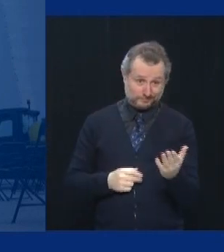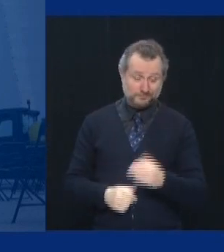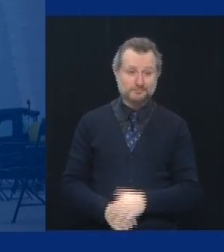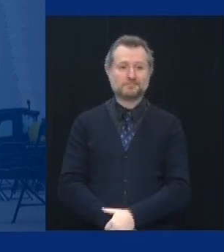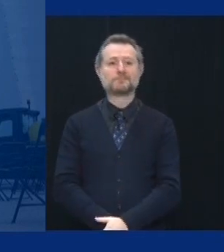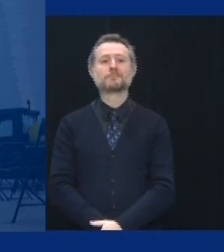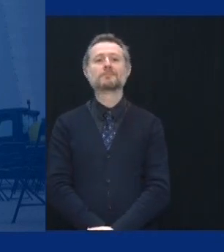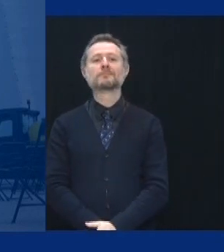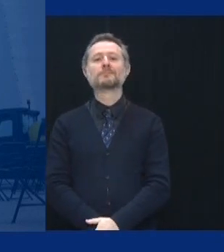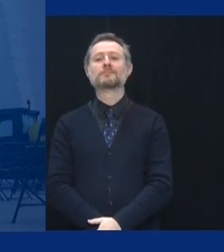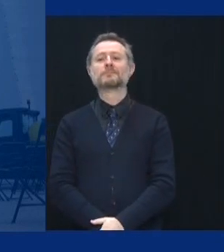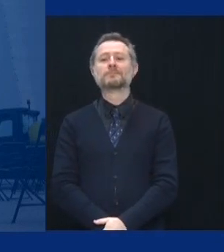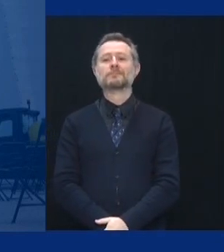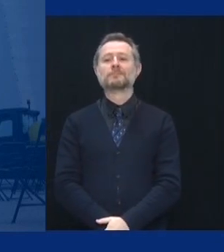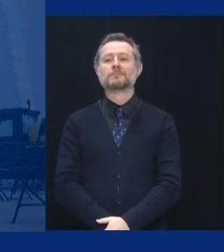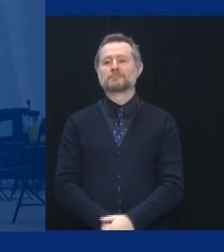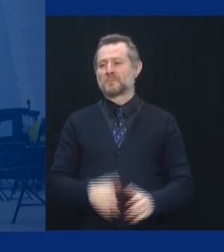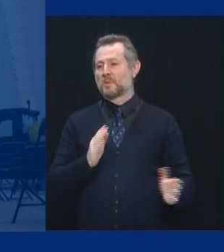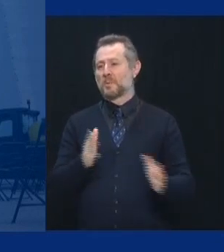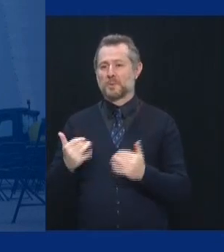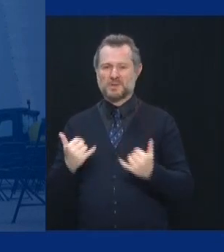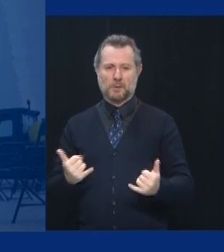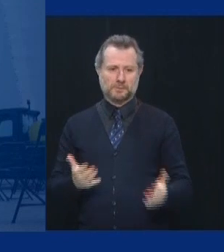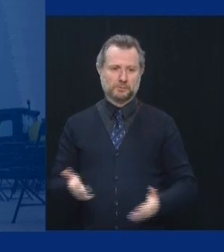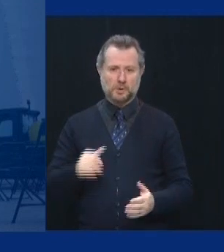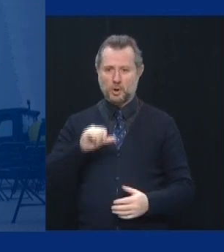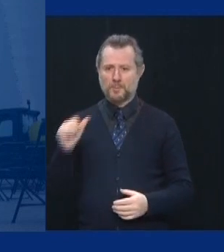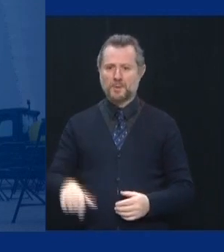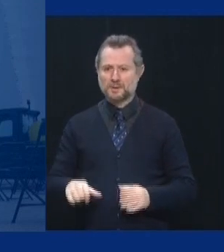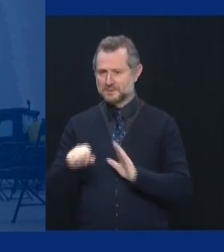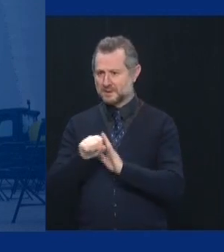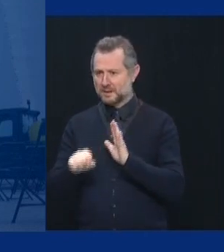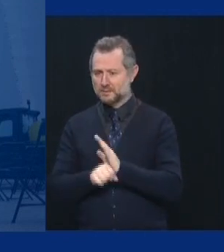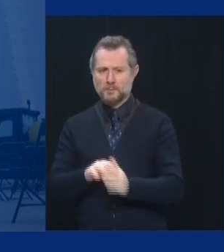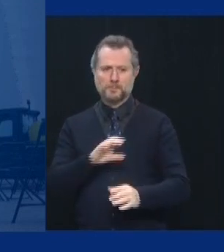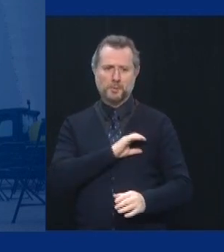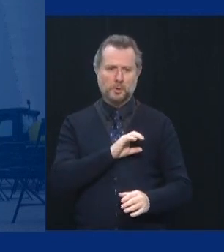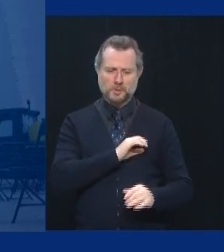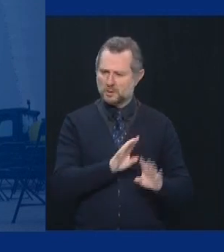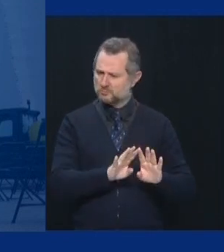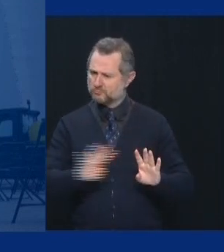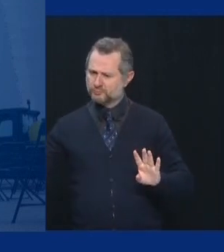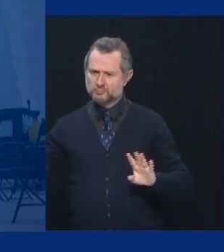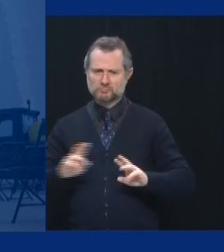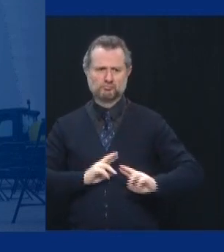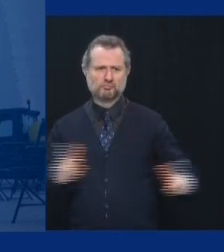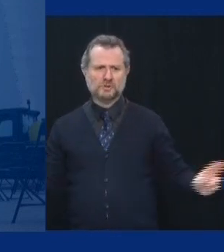AT STATE CAPITOLS. THEY'VE DONE AN ADVISORY THAT